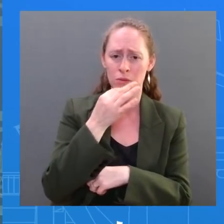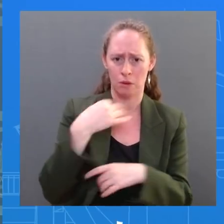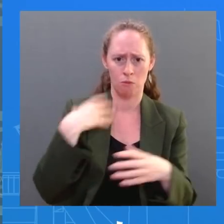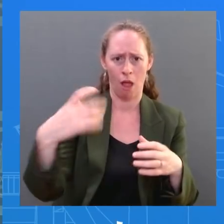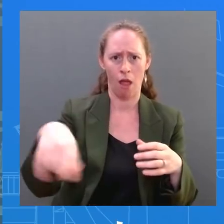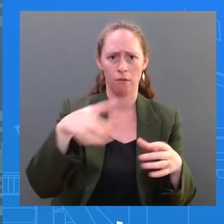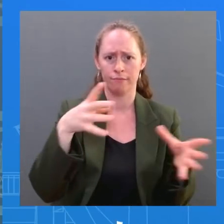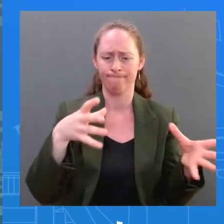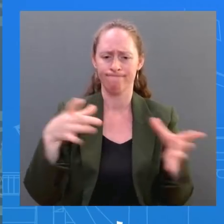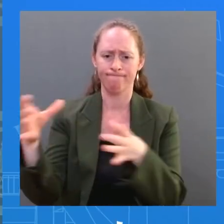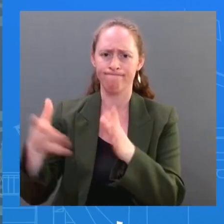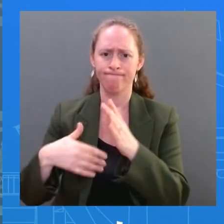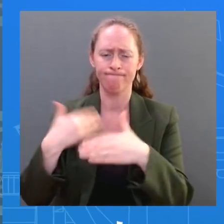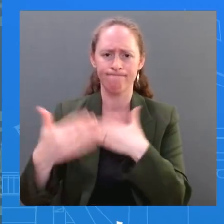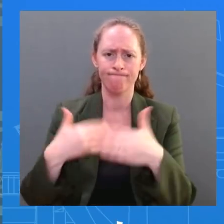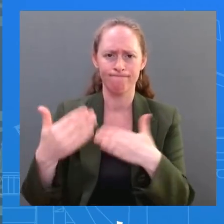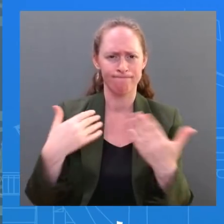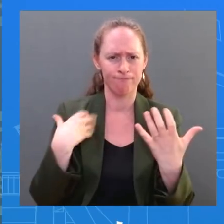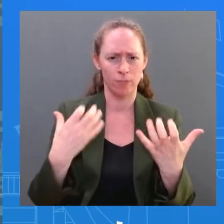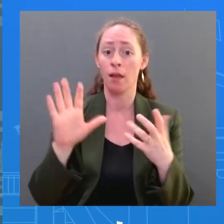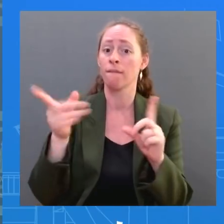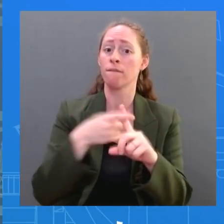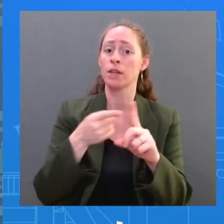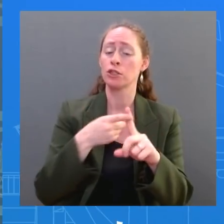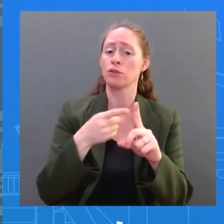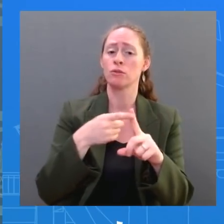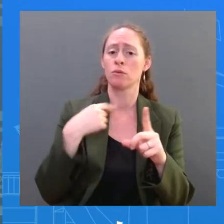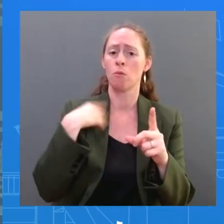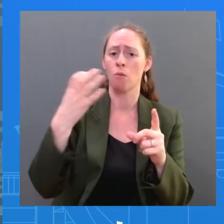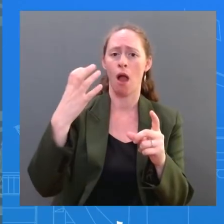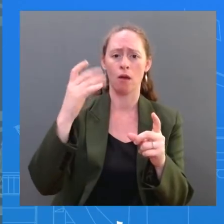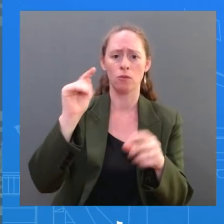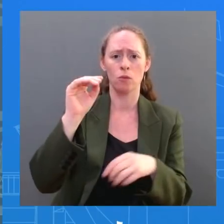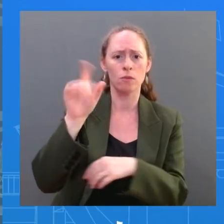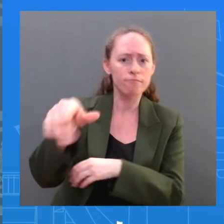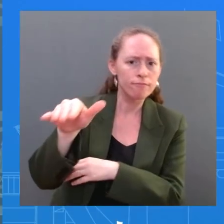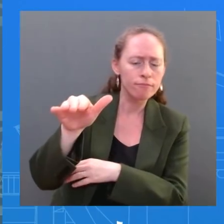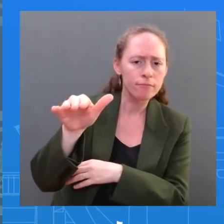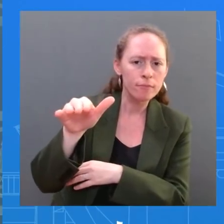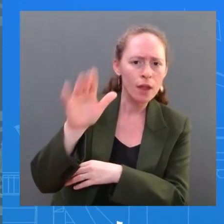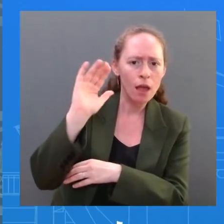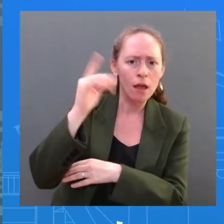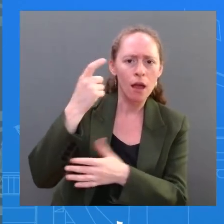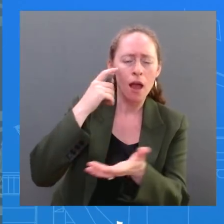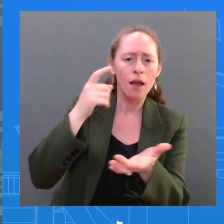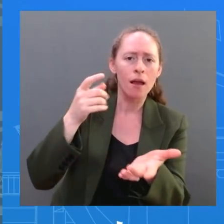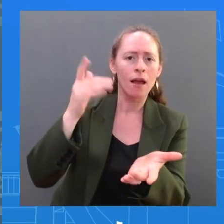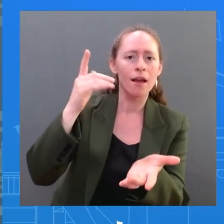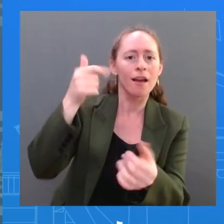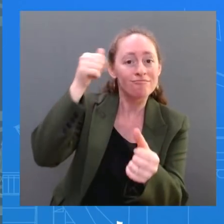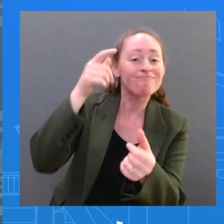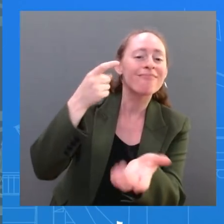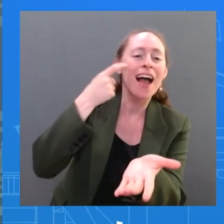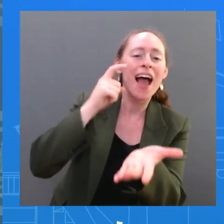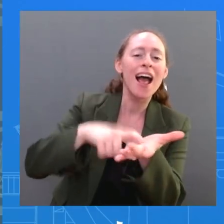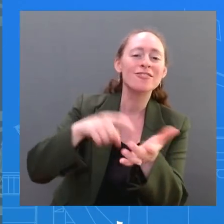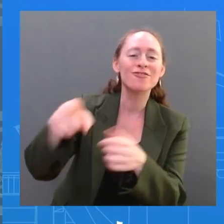and acknowledge Angela Perez, who is going to be leaving us. We have many big things to celebrate today,